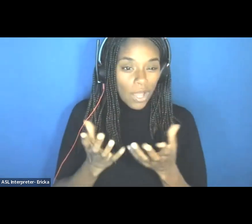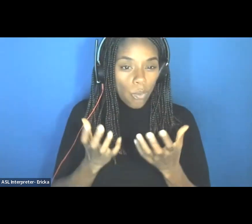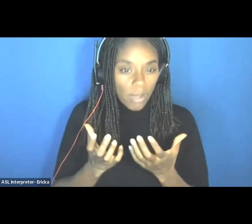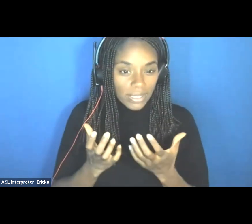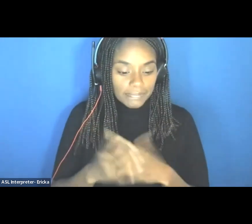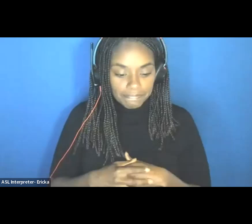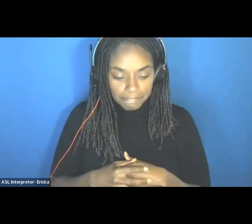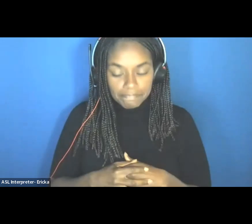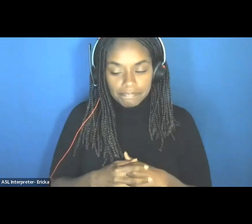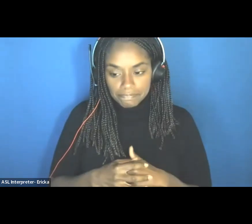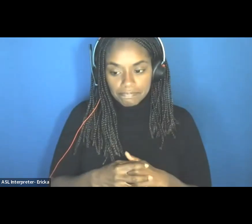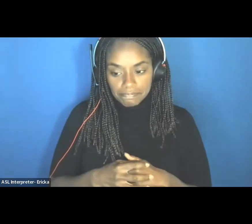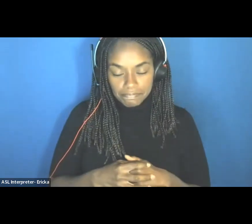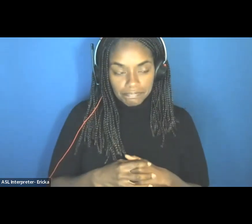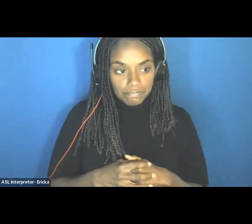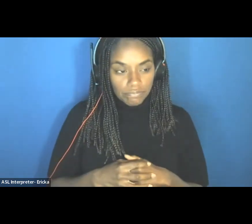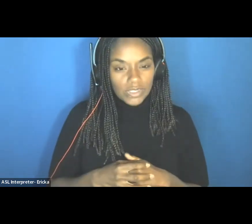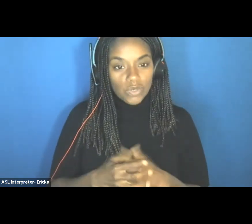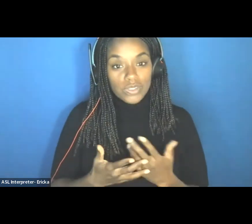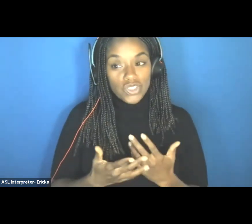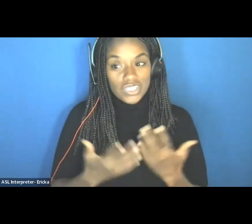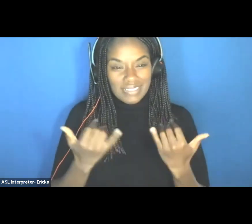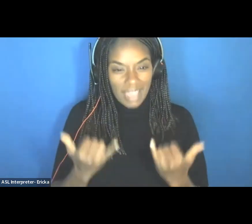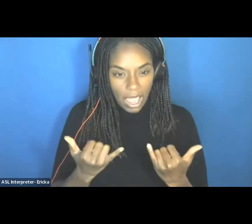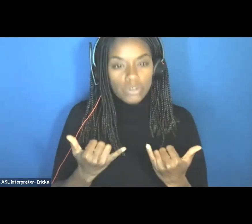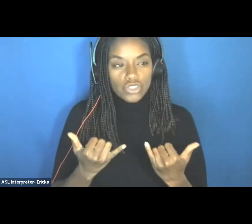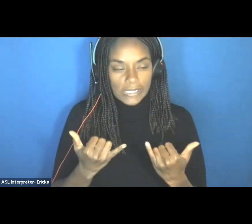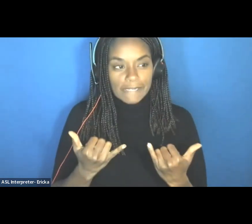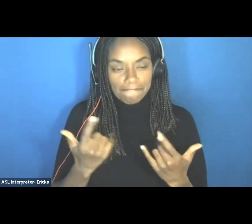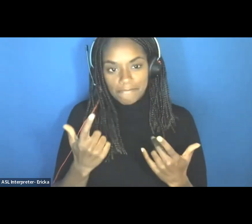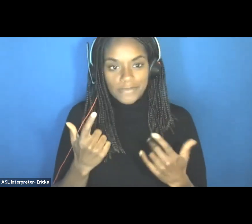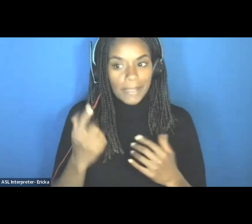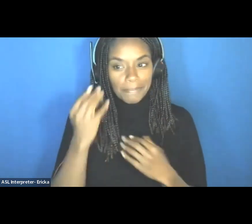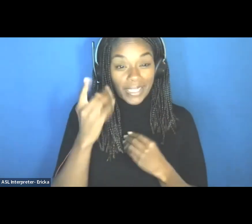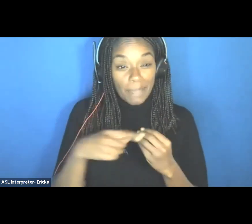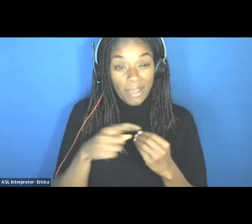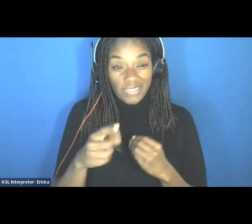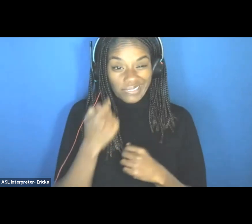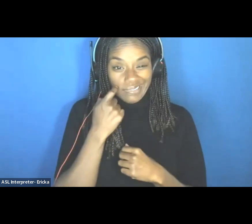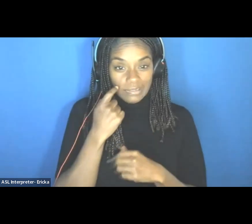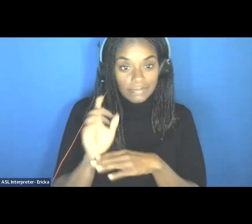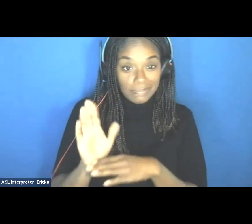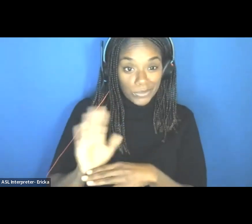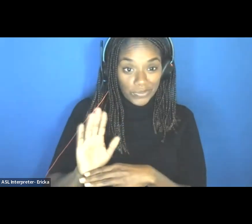So there was not quite the welcoming or the camaraderie that I was hoping for when I went there. Which brings me back to the video that you guys were seeing.